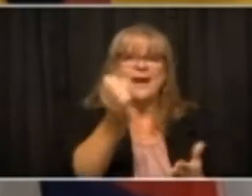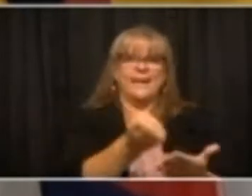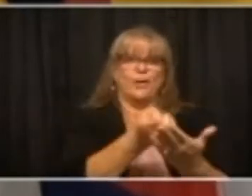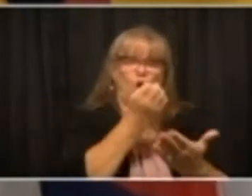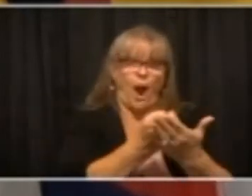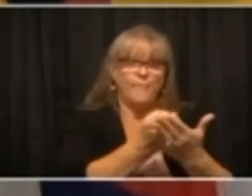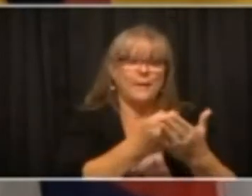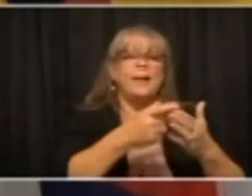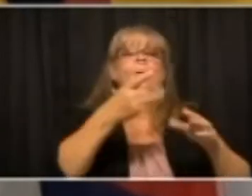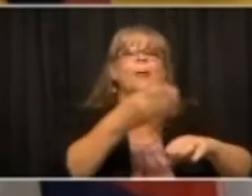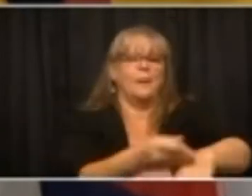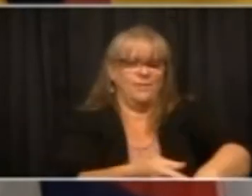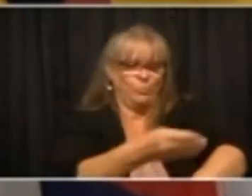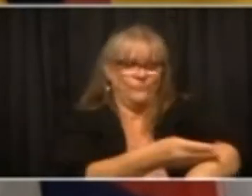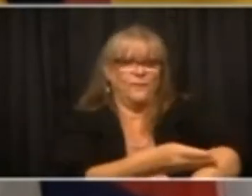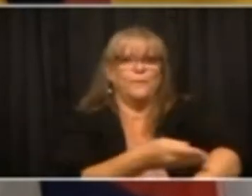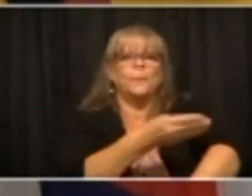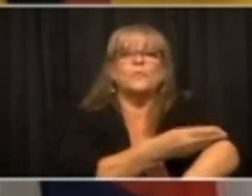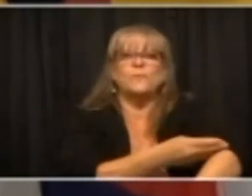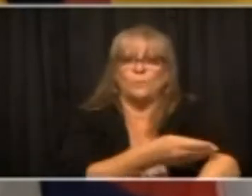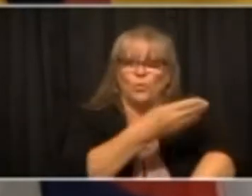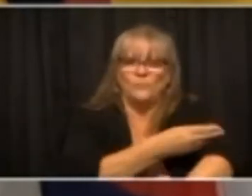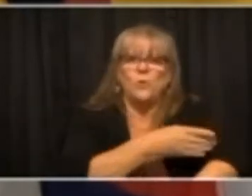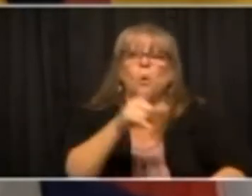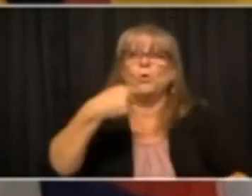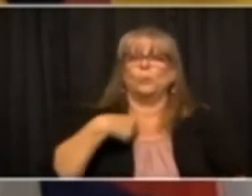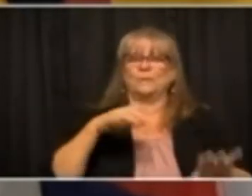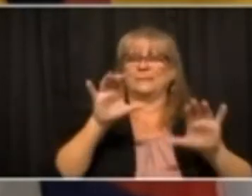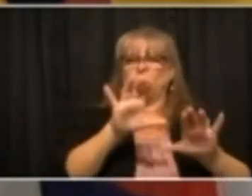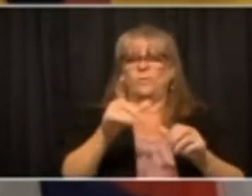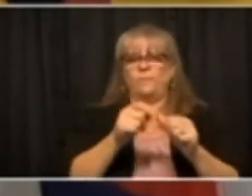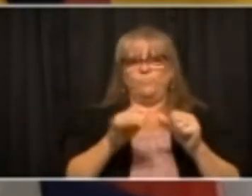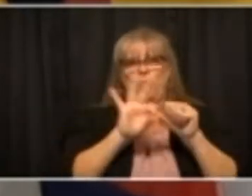than many other states that have been harder hit